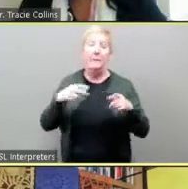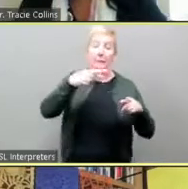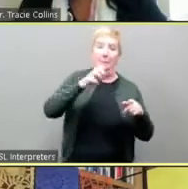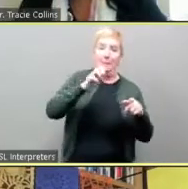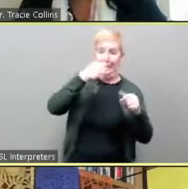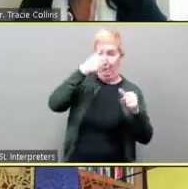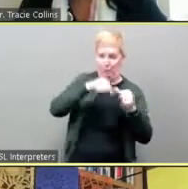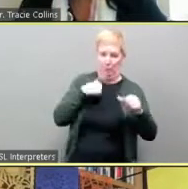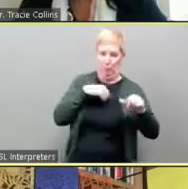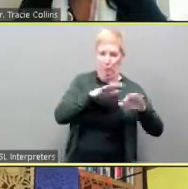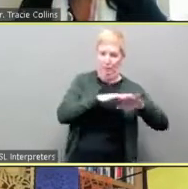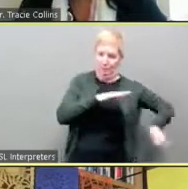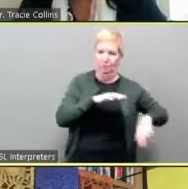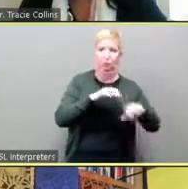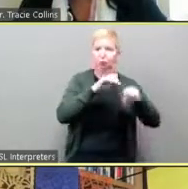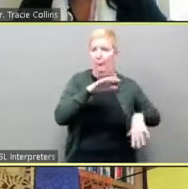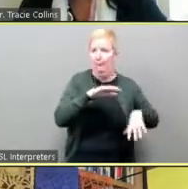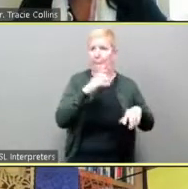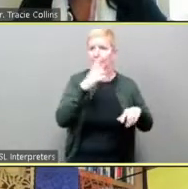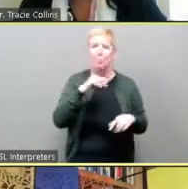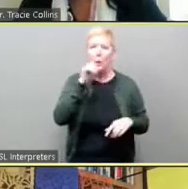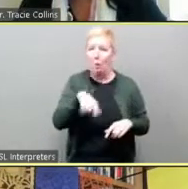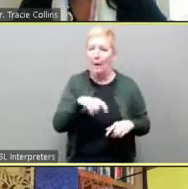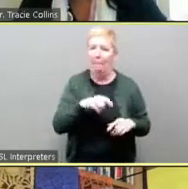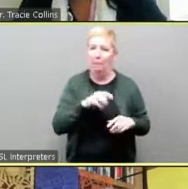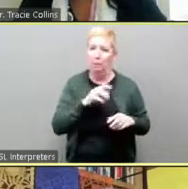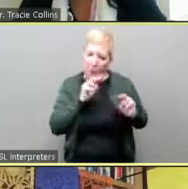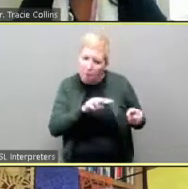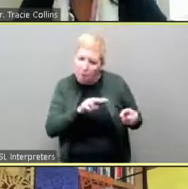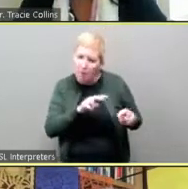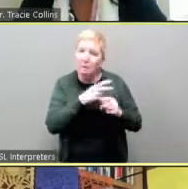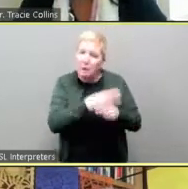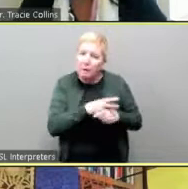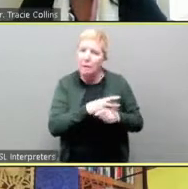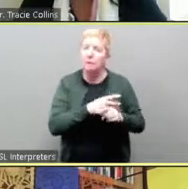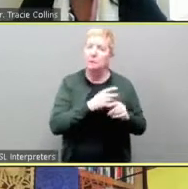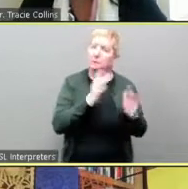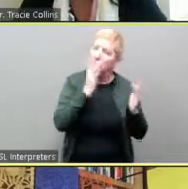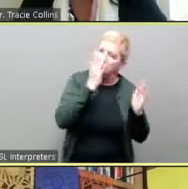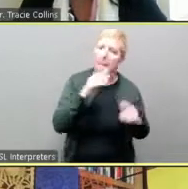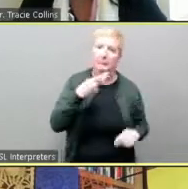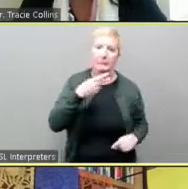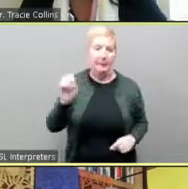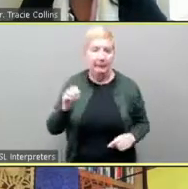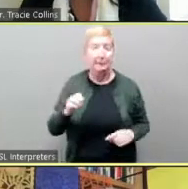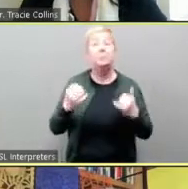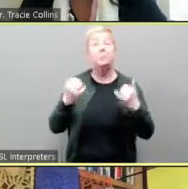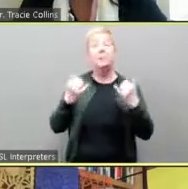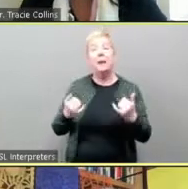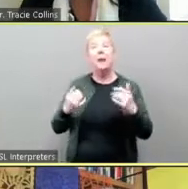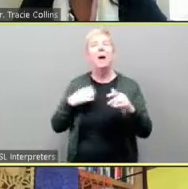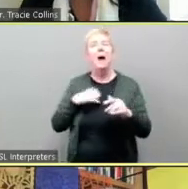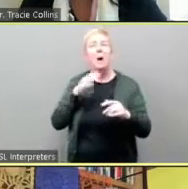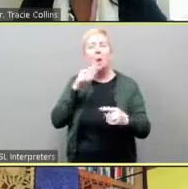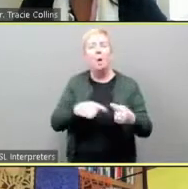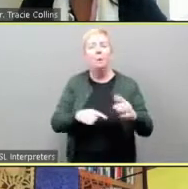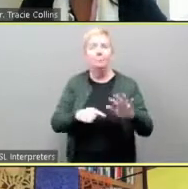won't mention that again, use measures are updated every week on Tuesday and don't go back to the previous. I thought I should, I want to underscore